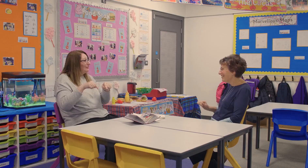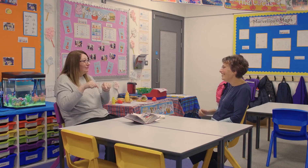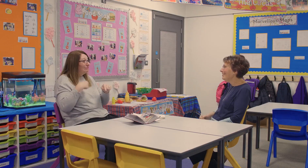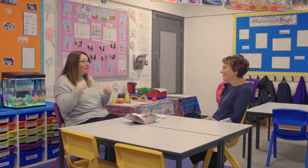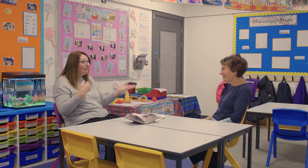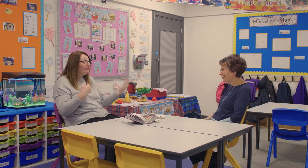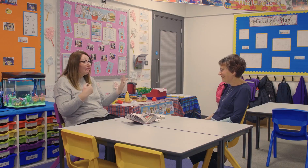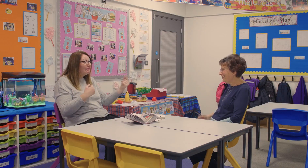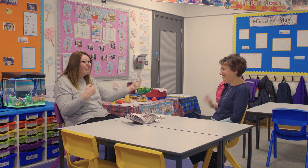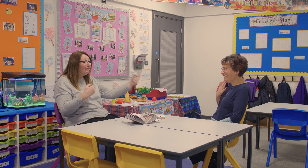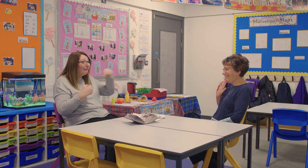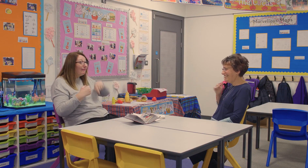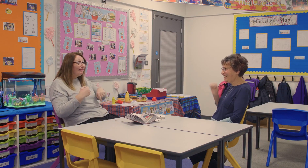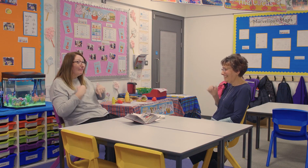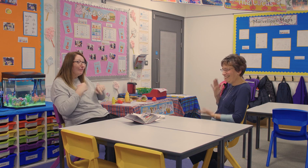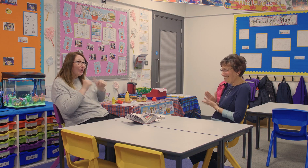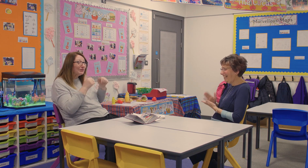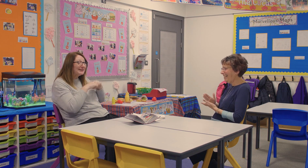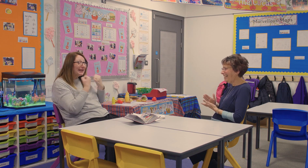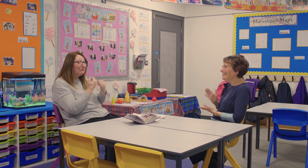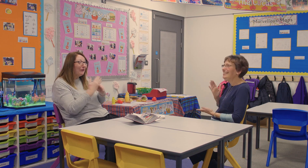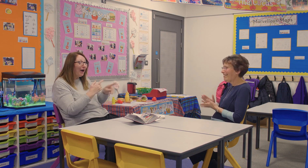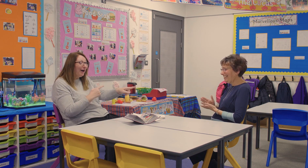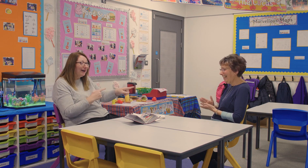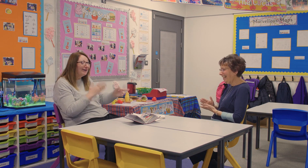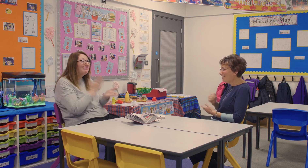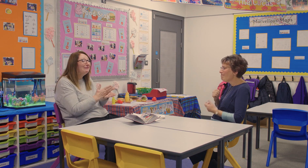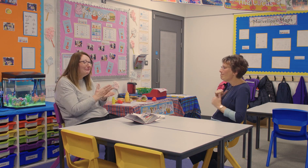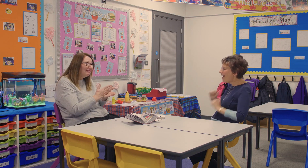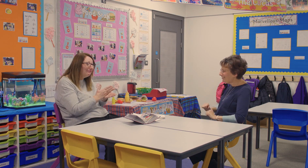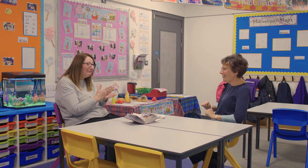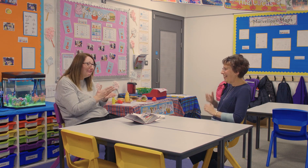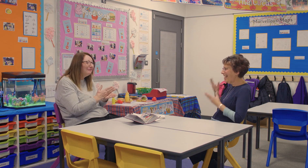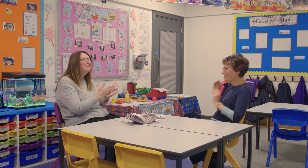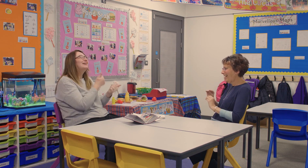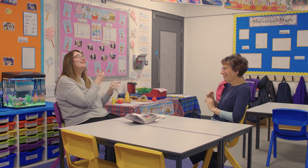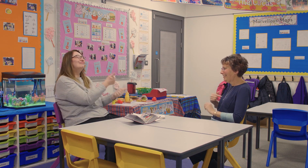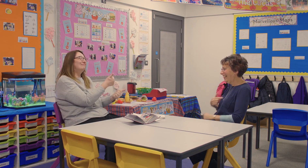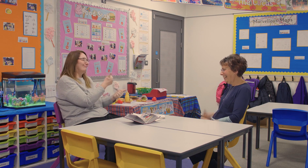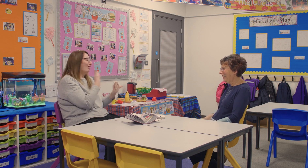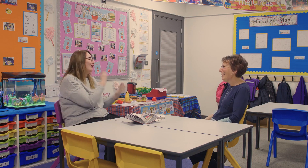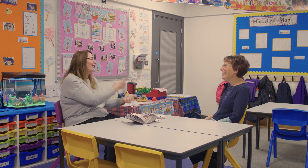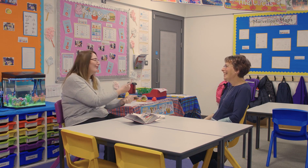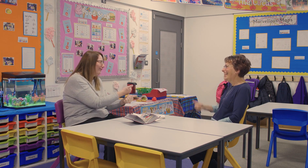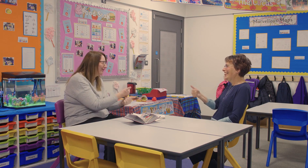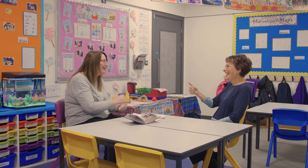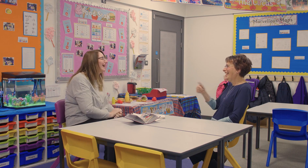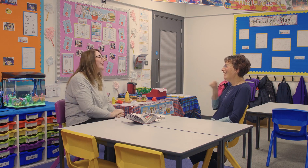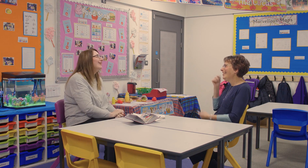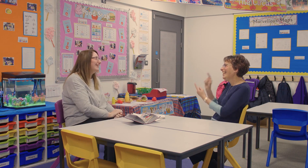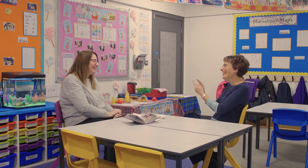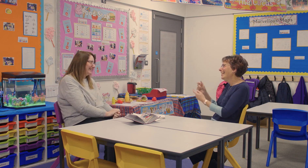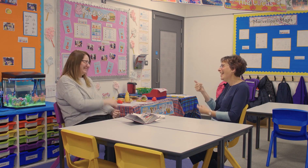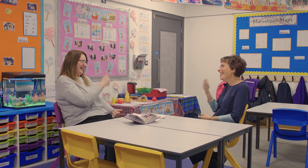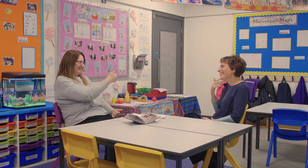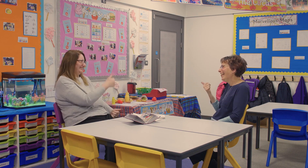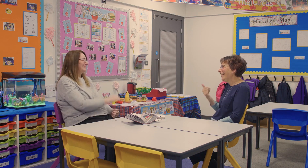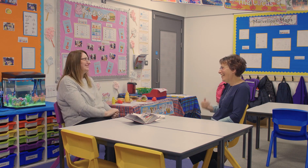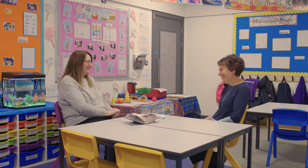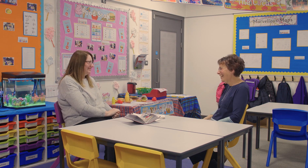so when we're looking at education at the BDA, will you come and join us? Definitely! - Really? That's great. Thank you. It's been lovely to see you.